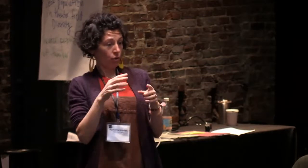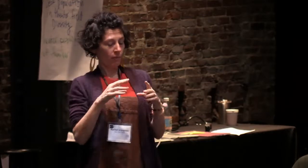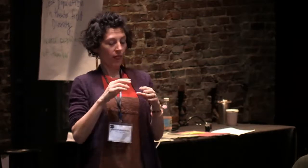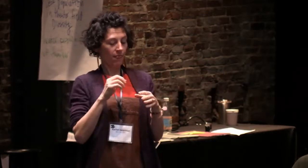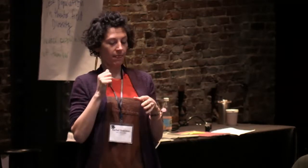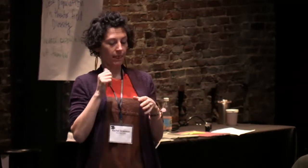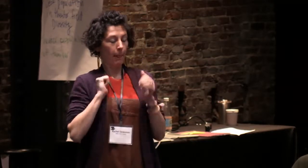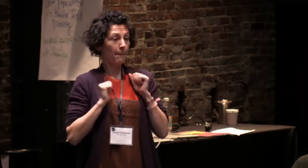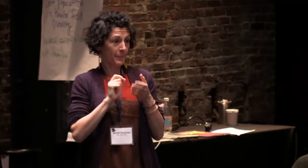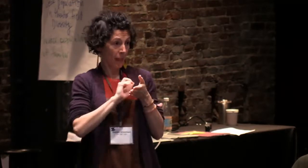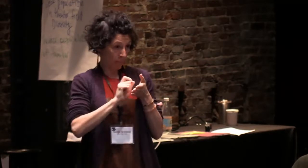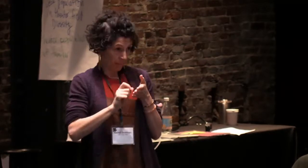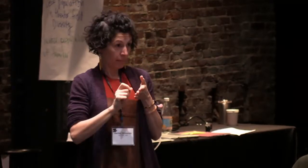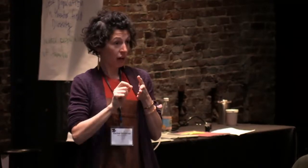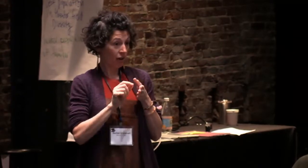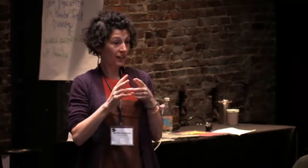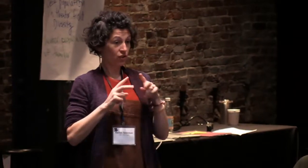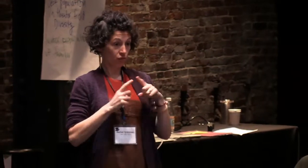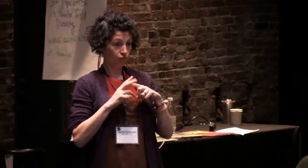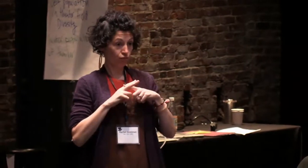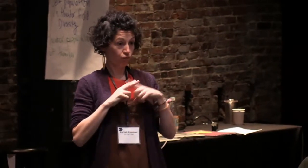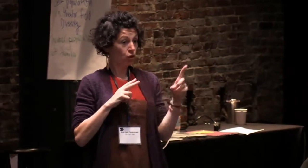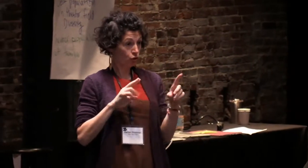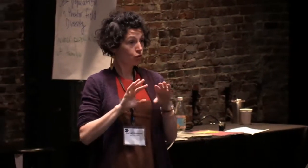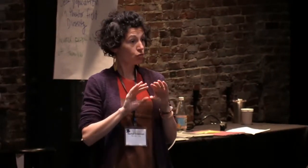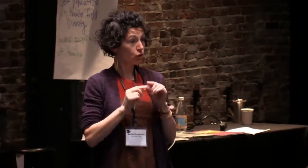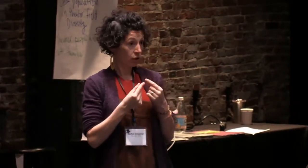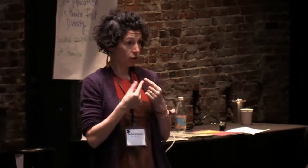And also to support the group in theater writing.